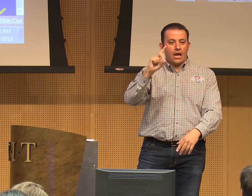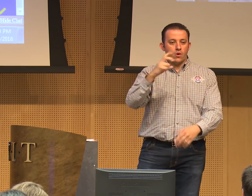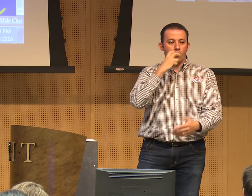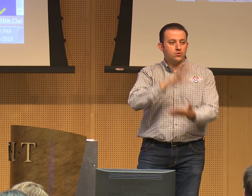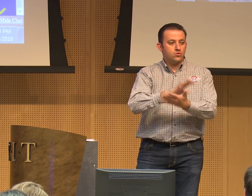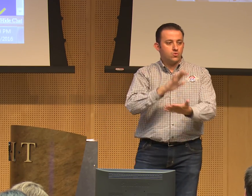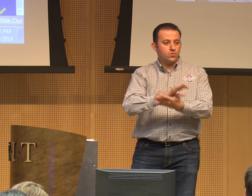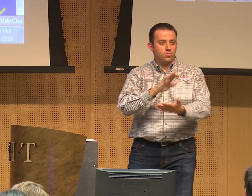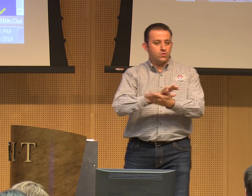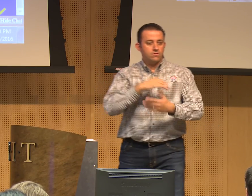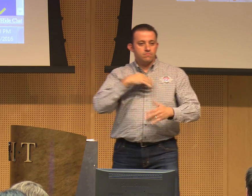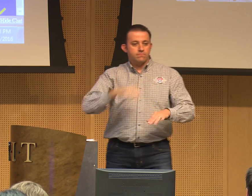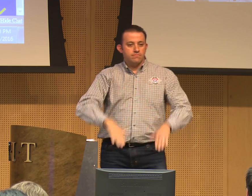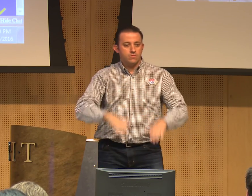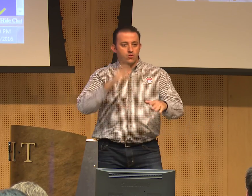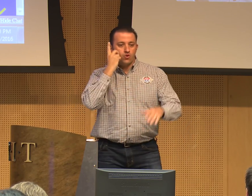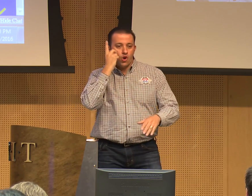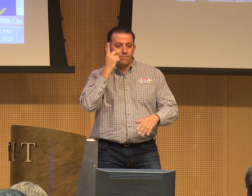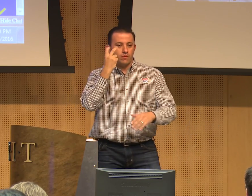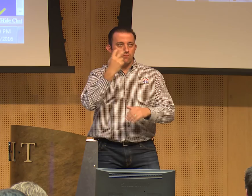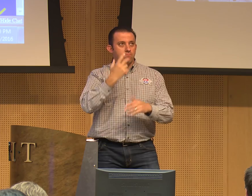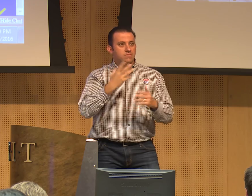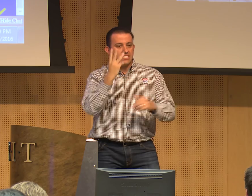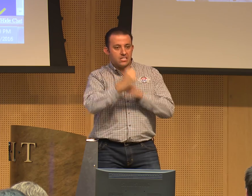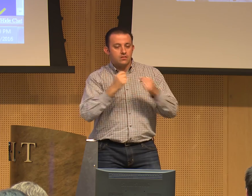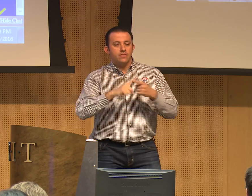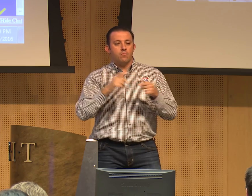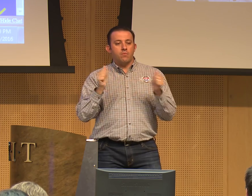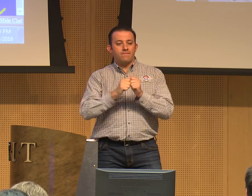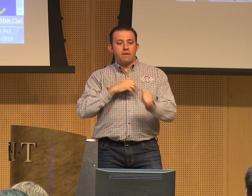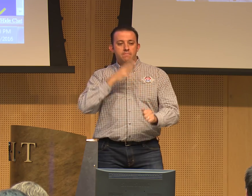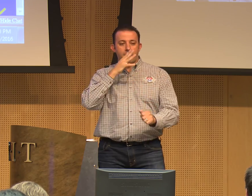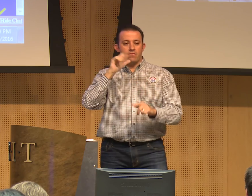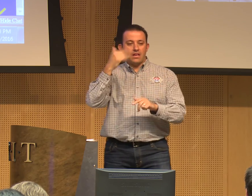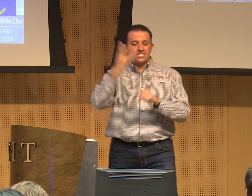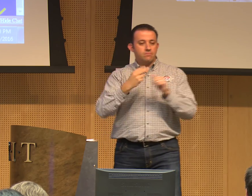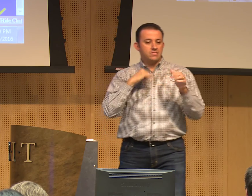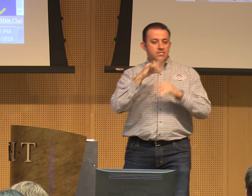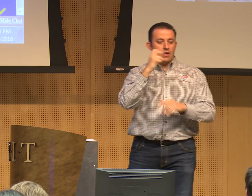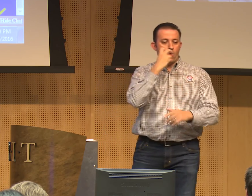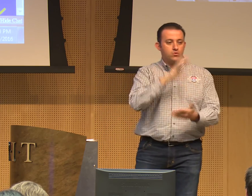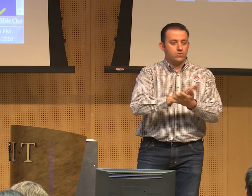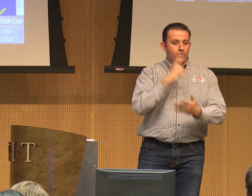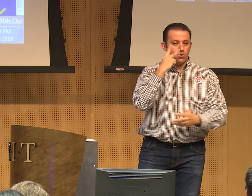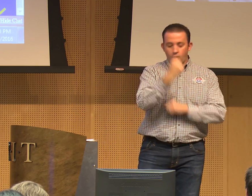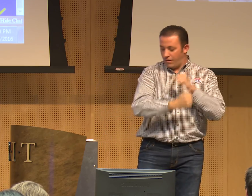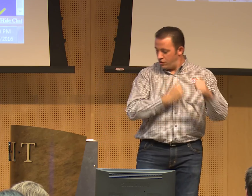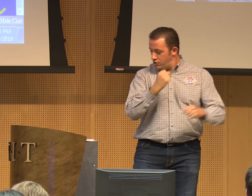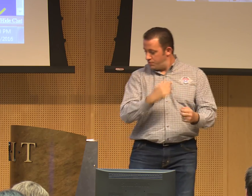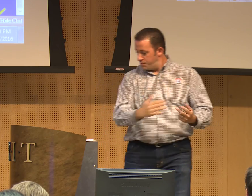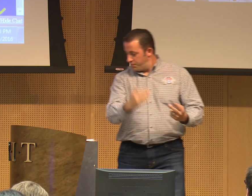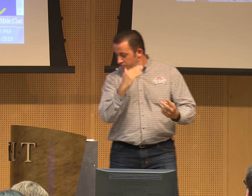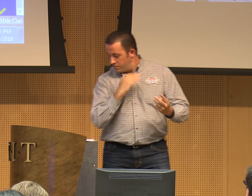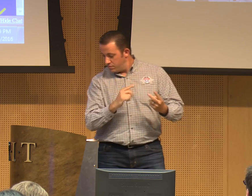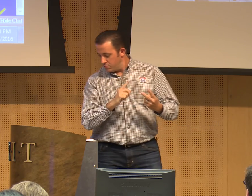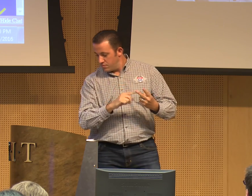they sent me off to St. Louis to an oral school, and then I was with my mom for 12 years for that.